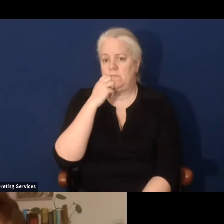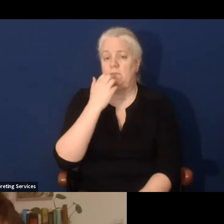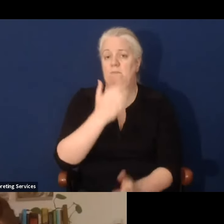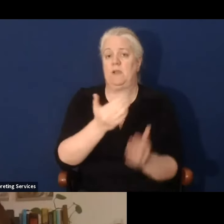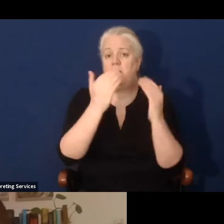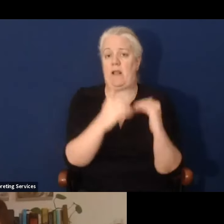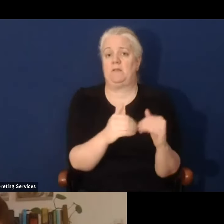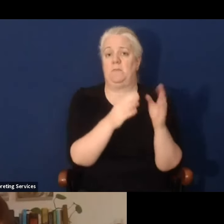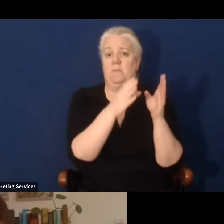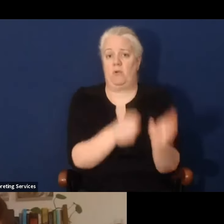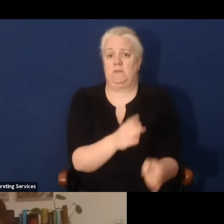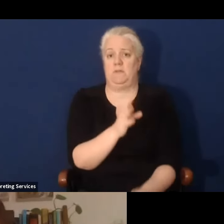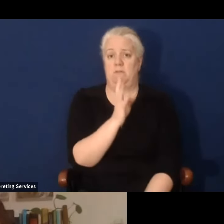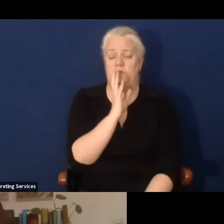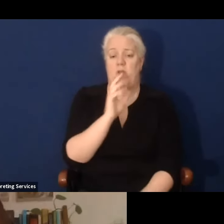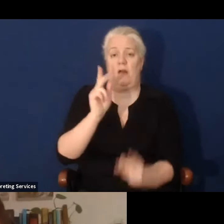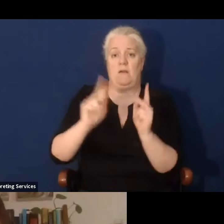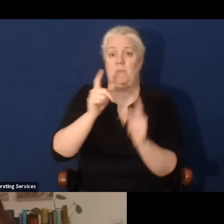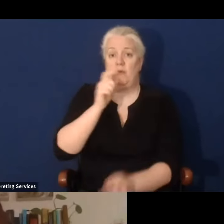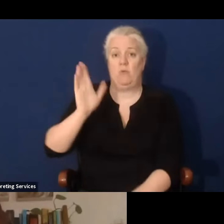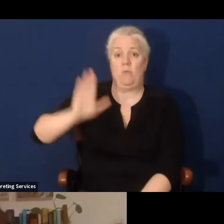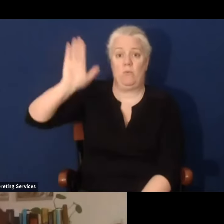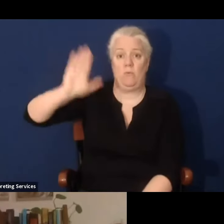And we're going to move over to that in a moment. My apologies. We're going to do one more spoken question then we're going to do the Q&A. For those of you who have hands up, keep your hands up don't toggle them because you'll go to the bottom of the list. Next we're going to hear from Jessica Tamber. Yes. Hi, can you hear me?